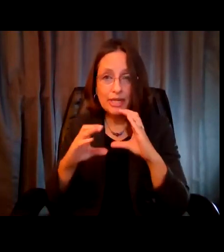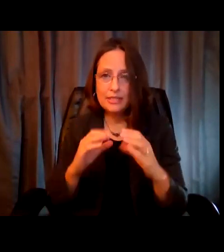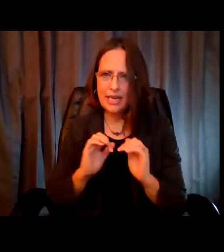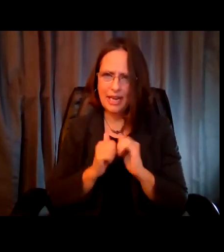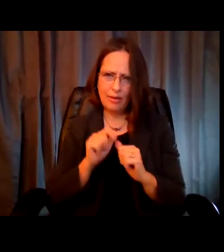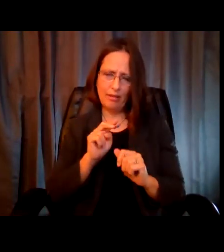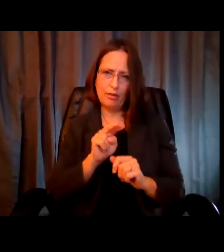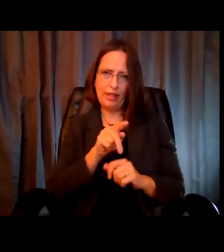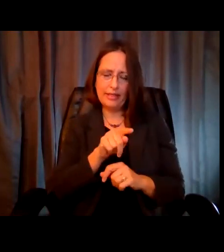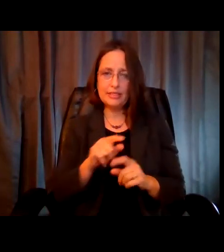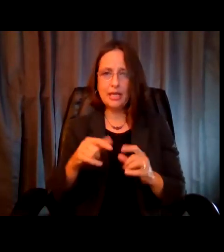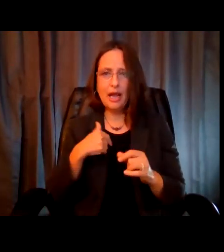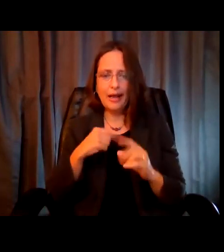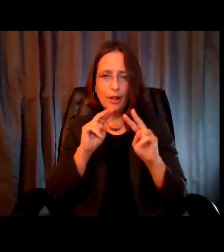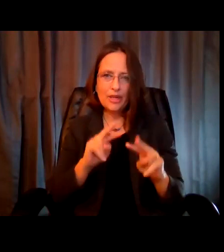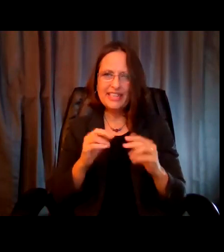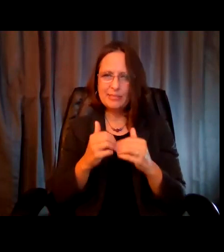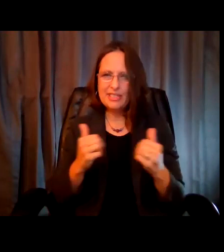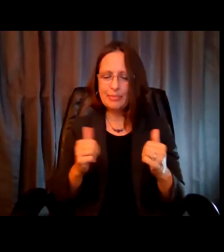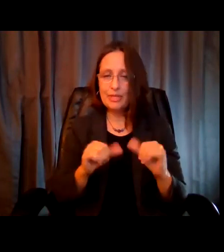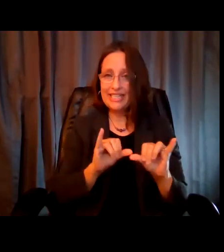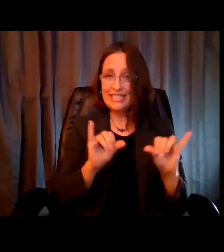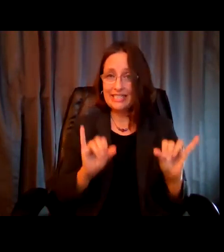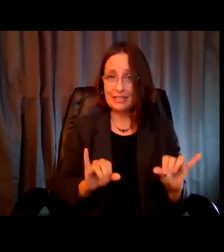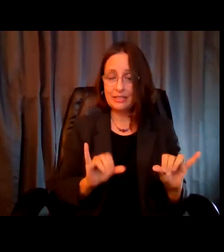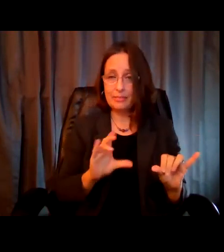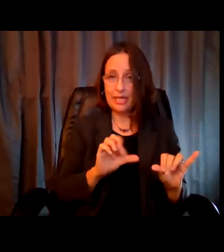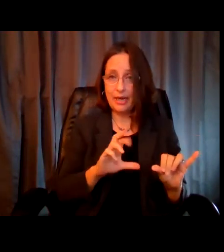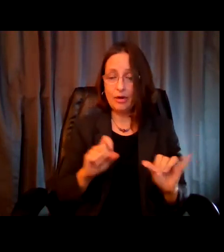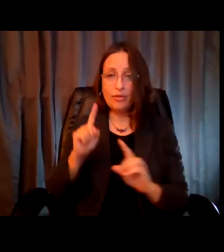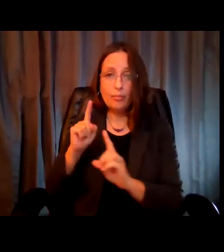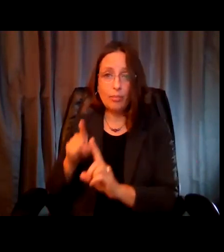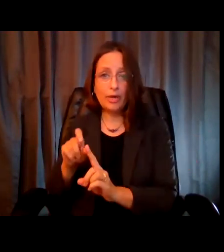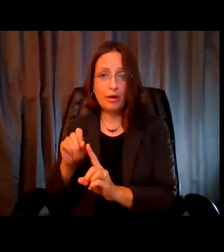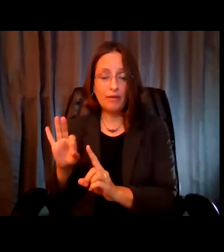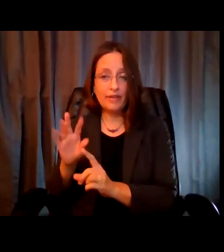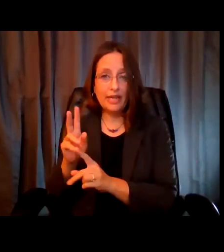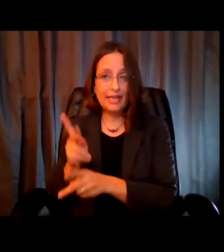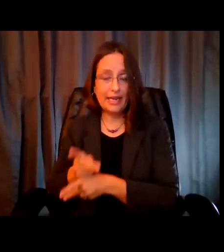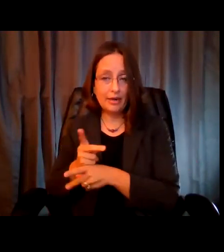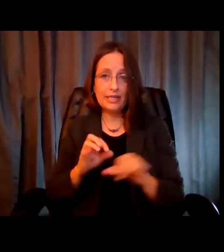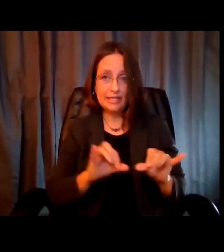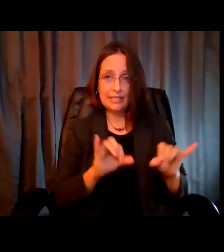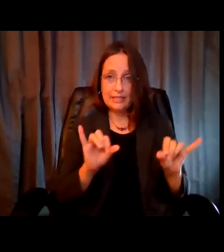schedule an appointment, you could ask who will be able to help you with those accommodations.